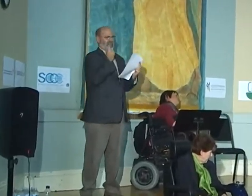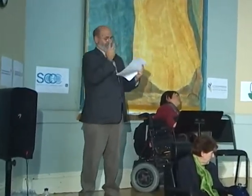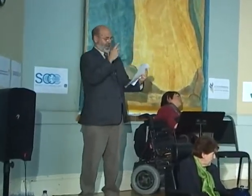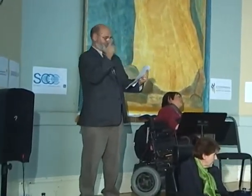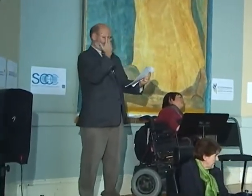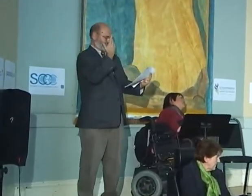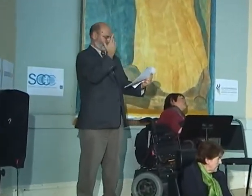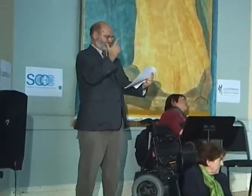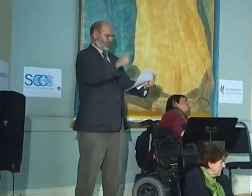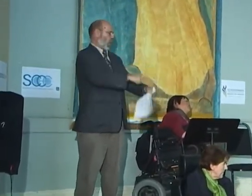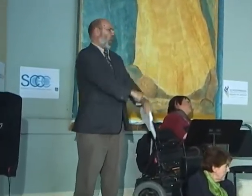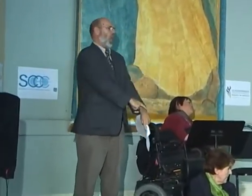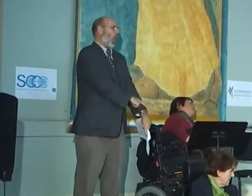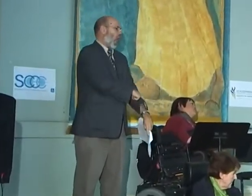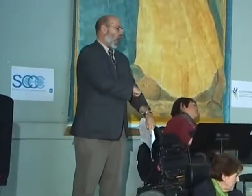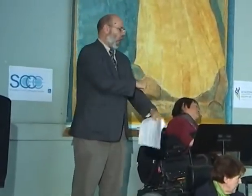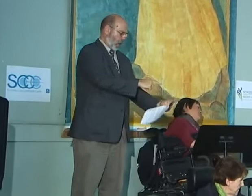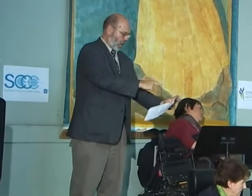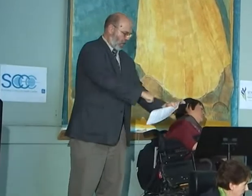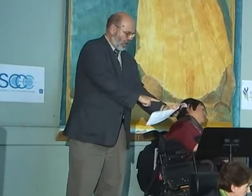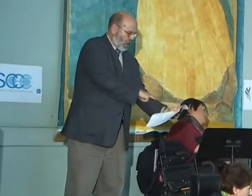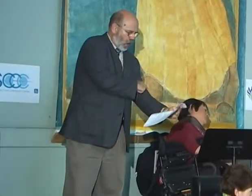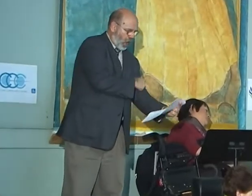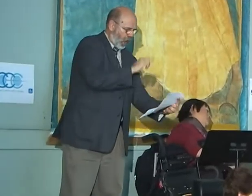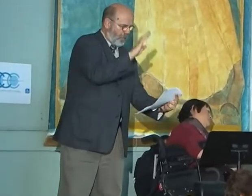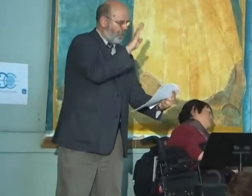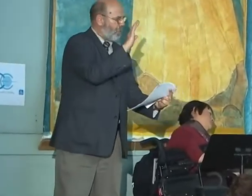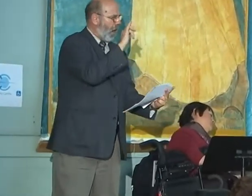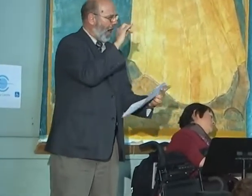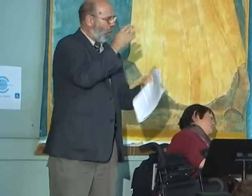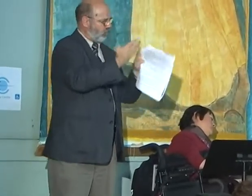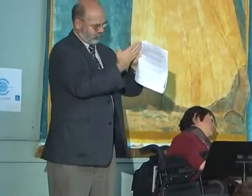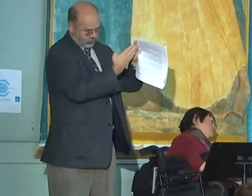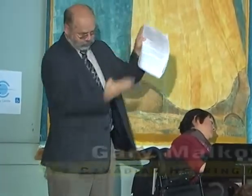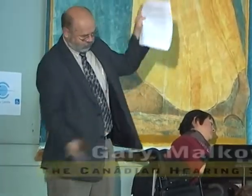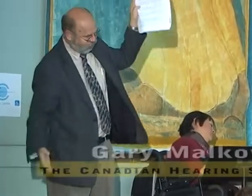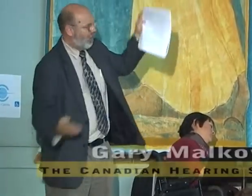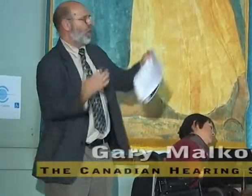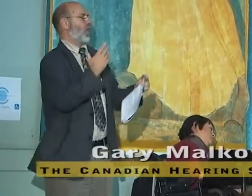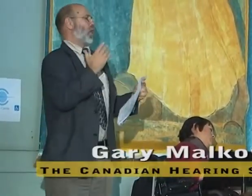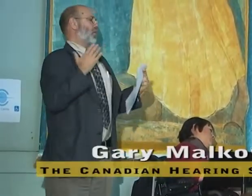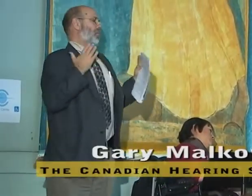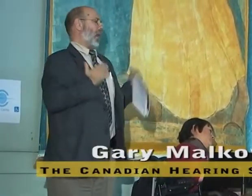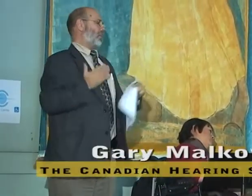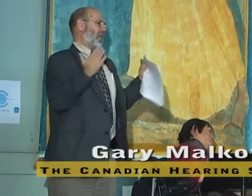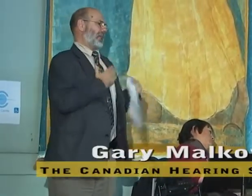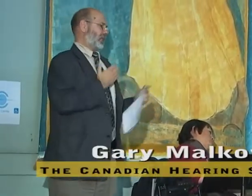She's worked on a variety of shows, including "Midday" and "The National". She has a very lengthy bio,